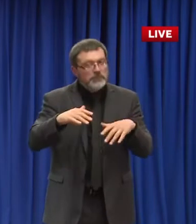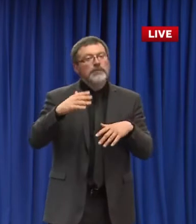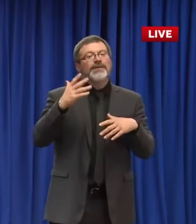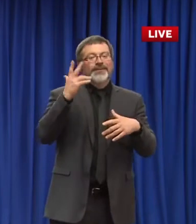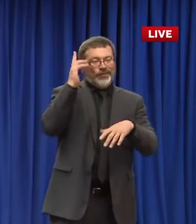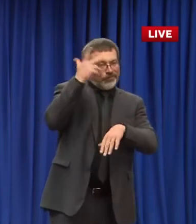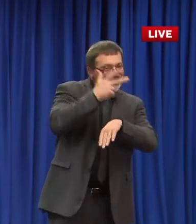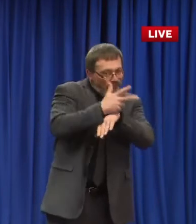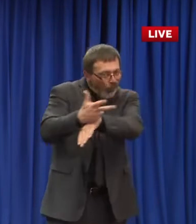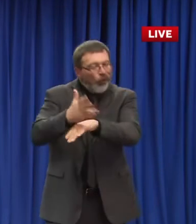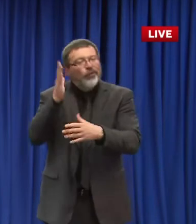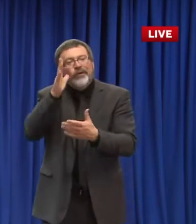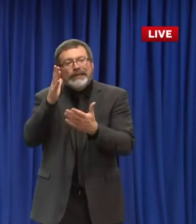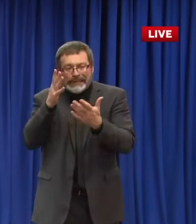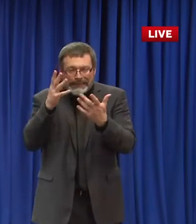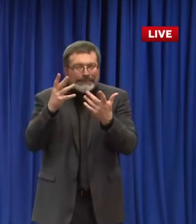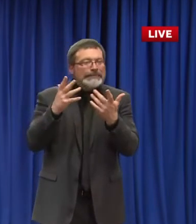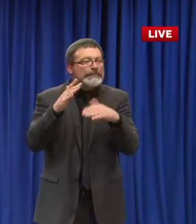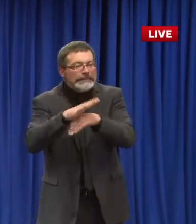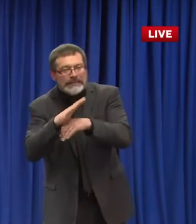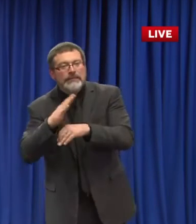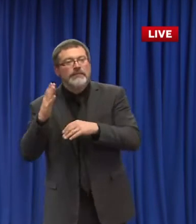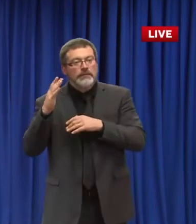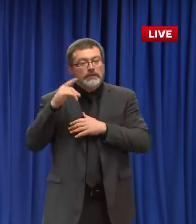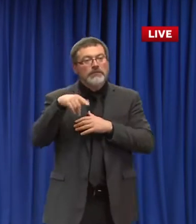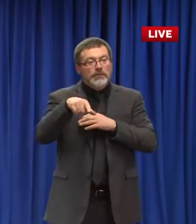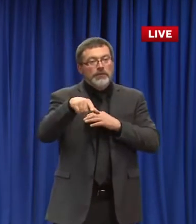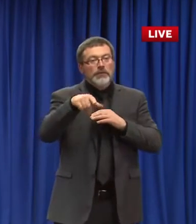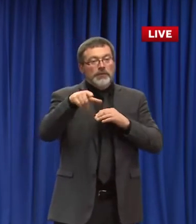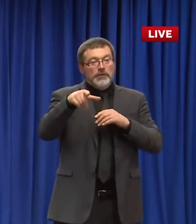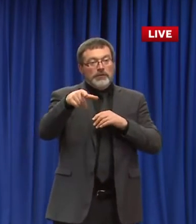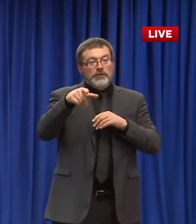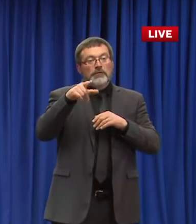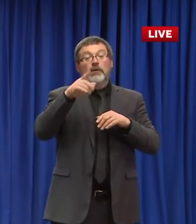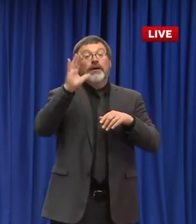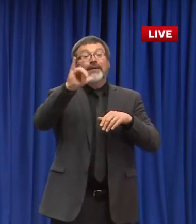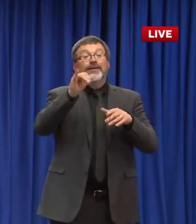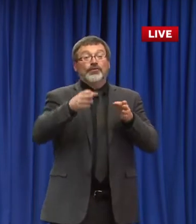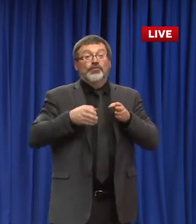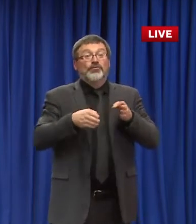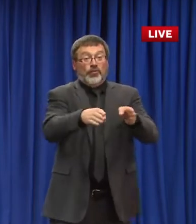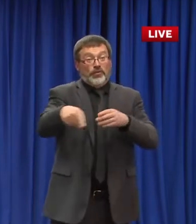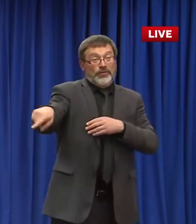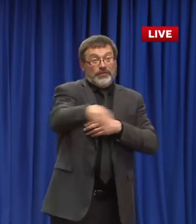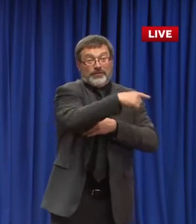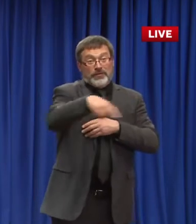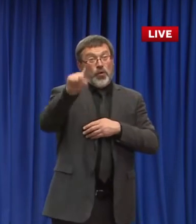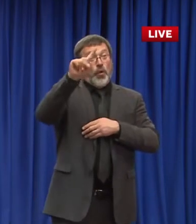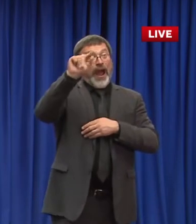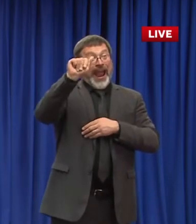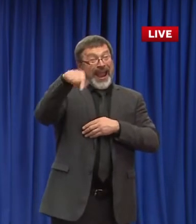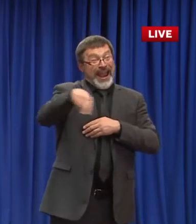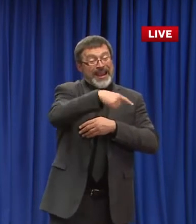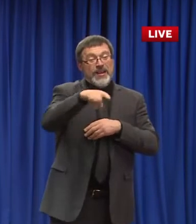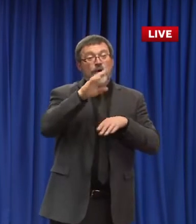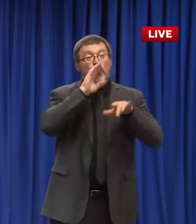THROUGH OUR PARKING SITUATION. WE WILL ALSO BE CLOSING DOWN OCEAN BOULEVARD KNOWN AS ROUTE 1A BETWEEN JUNE 1ST AND LABOR DAY.